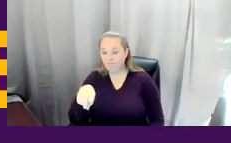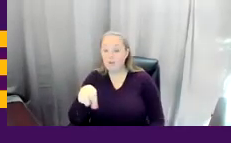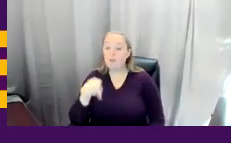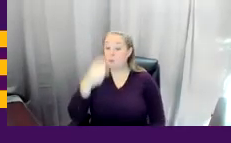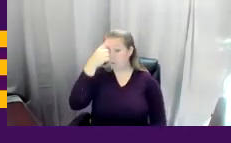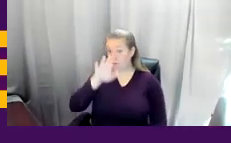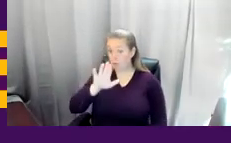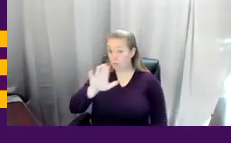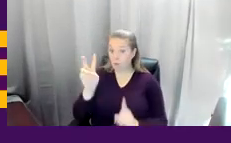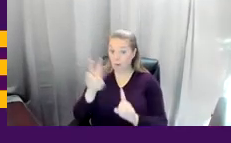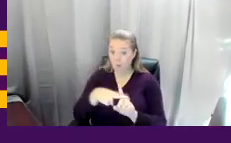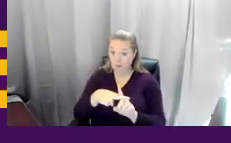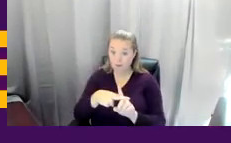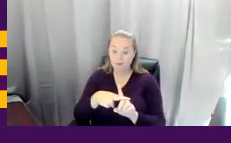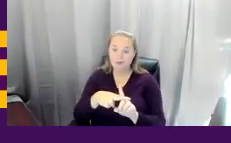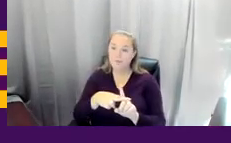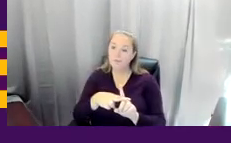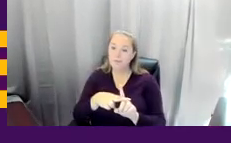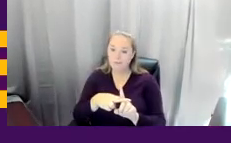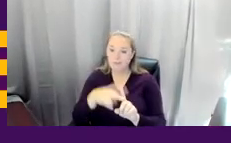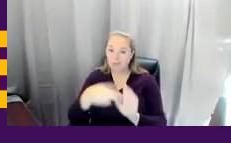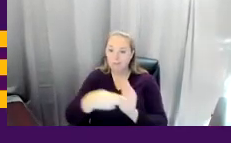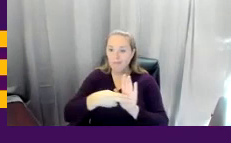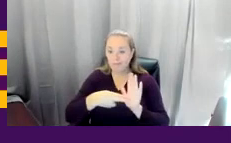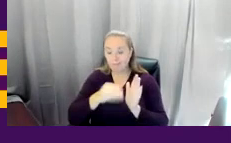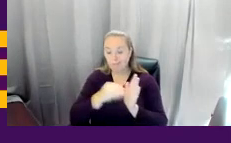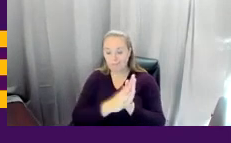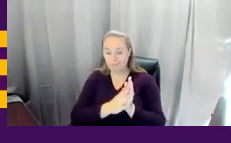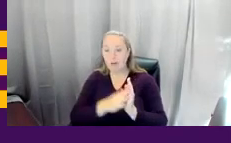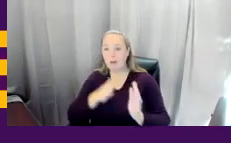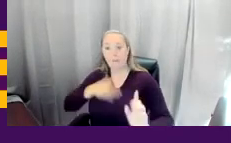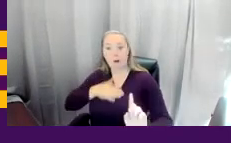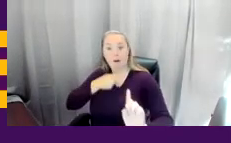WHICH COMMUNITY WITHIN THE VETERANS POPULATION AREA THEY